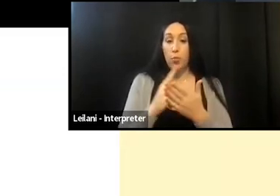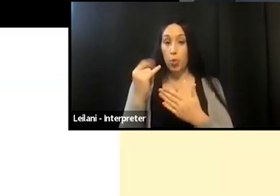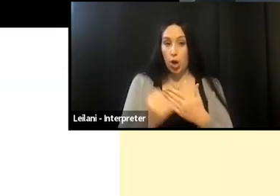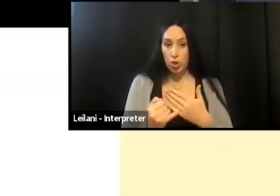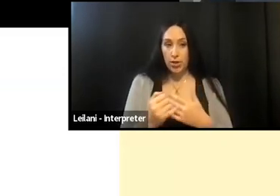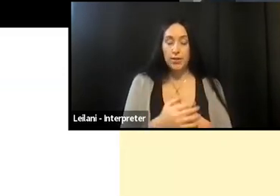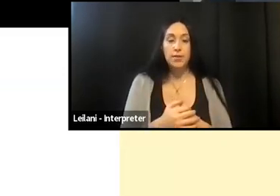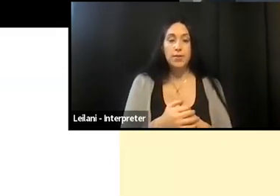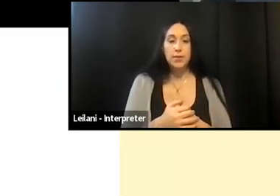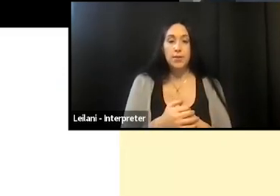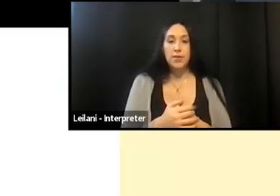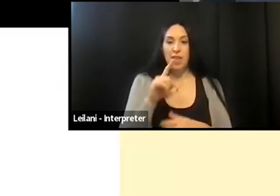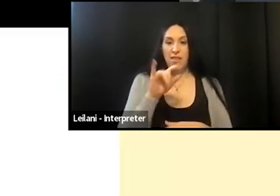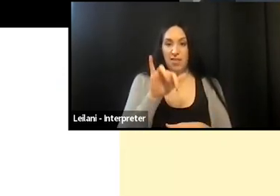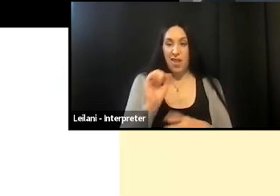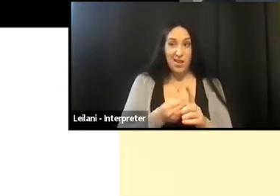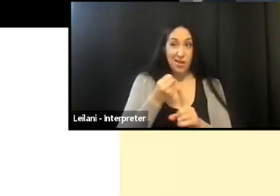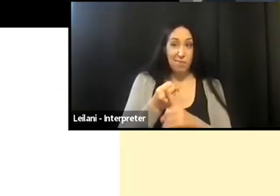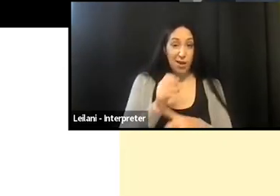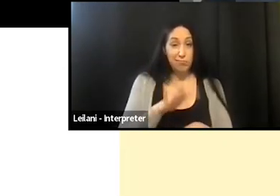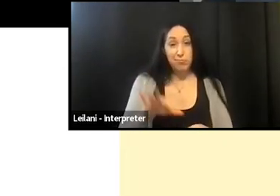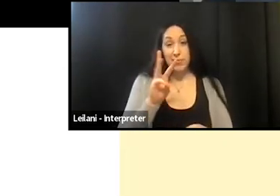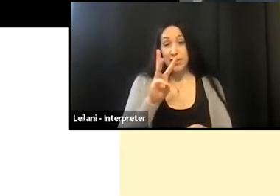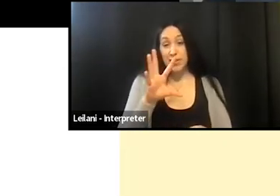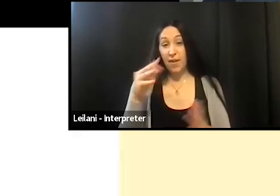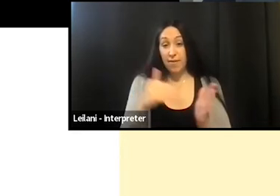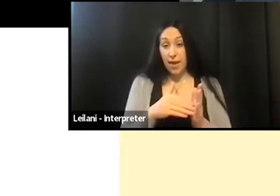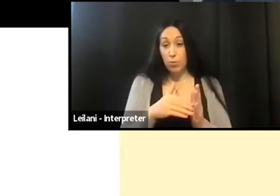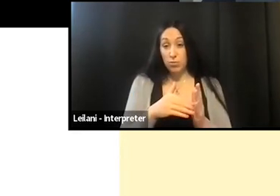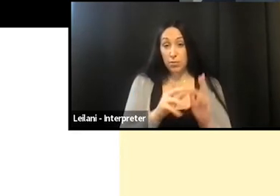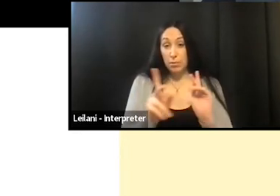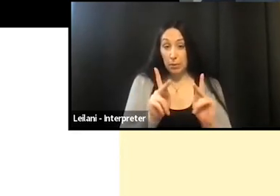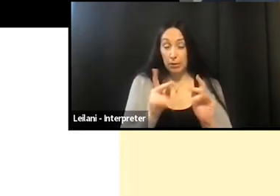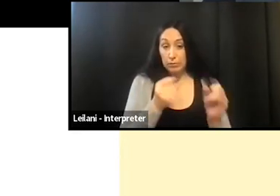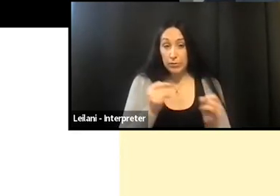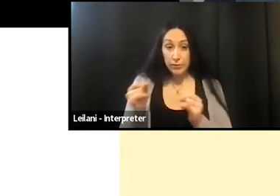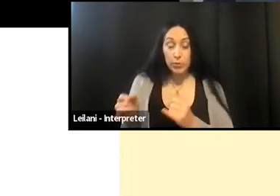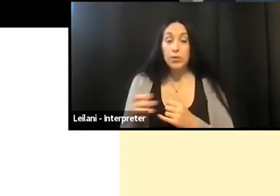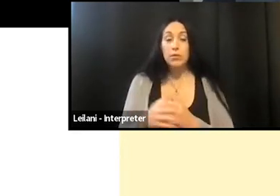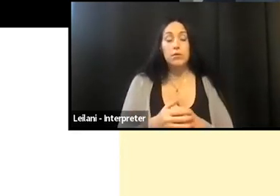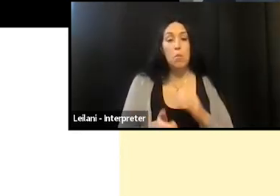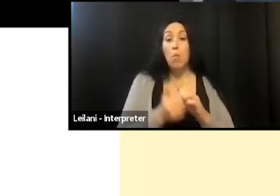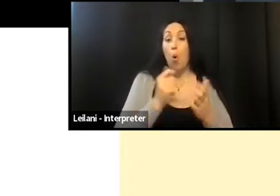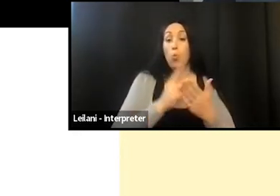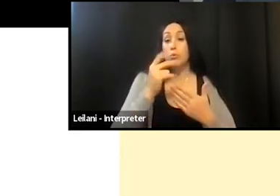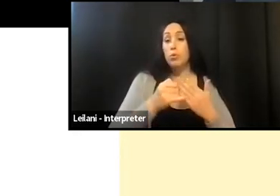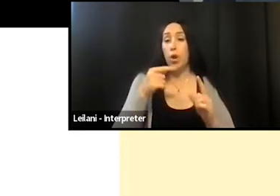an estimated 65,000 individuals. Most of the projects focused on either development